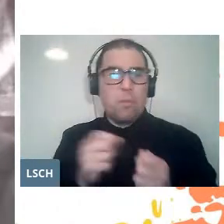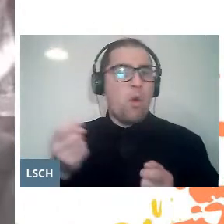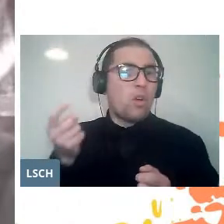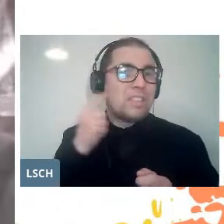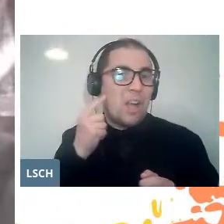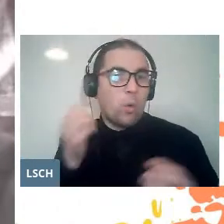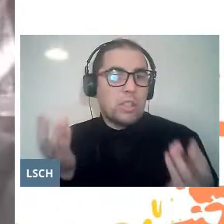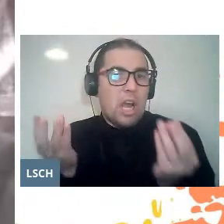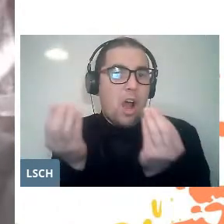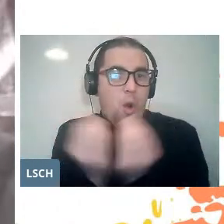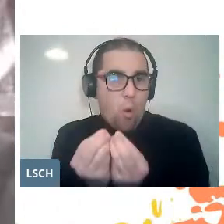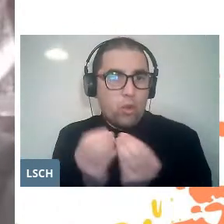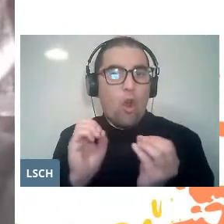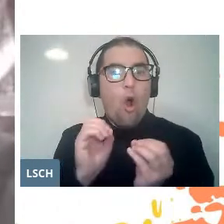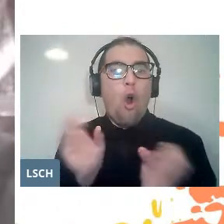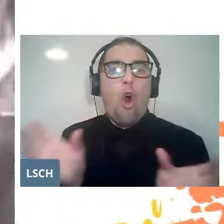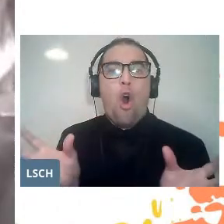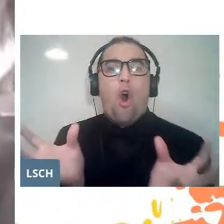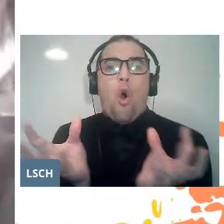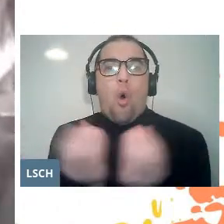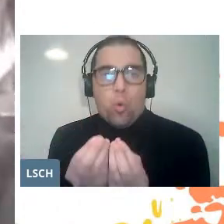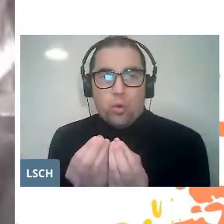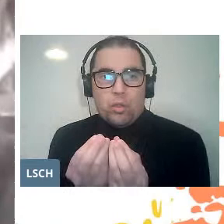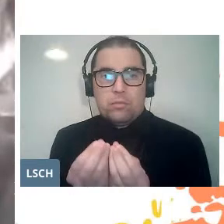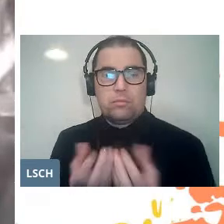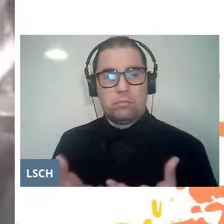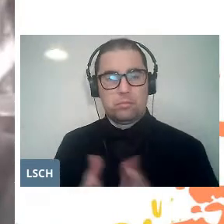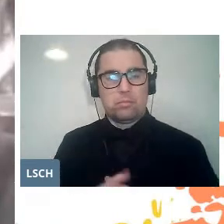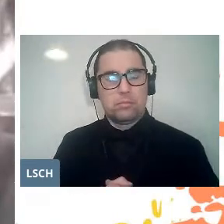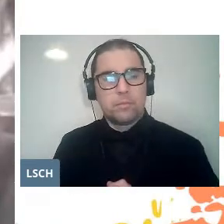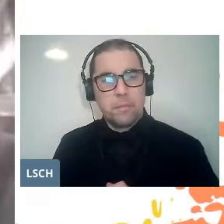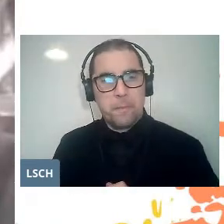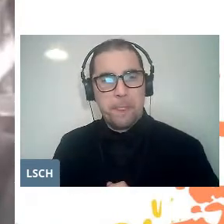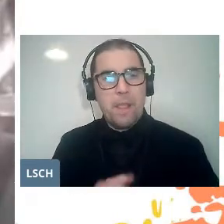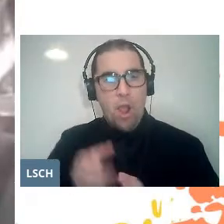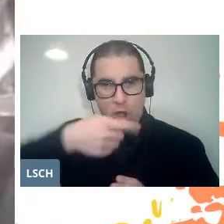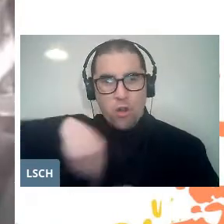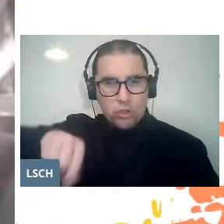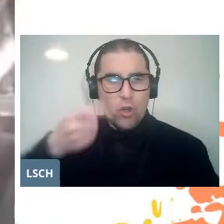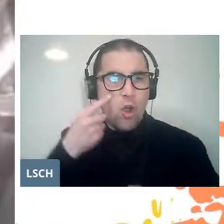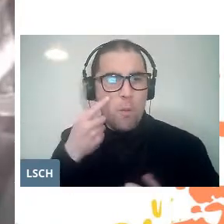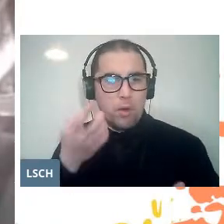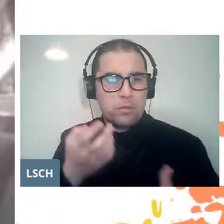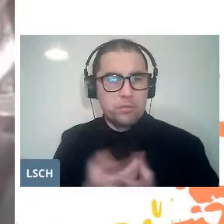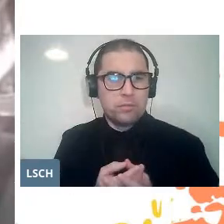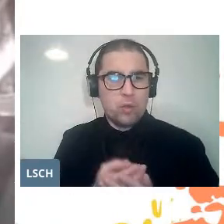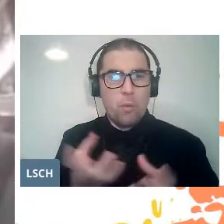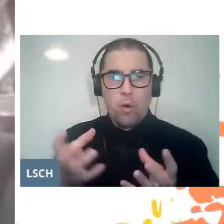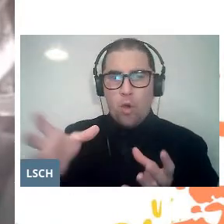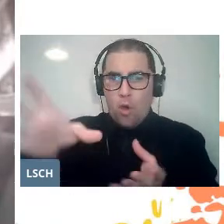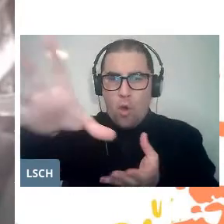or "are together". That is, we understand it as a sound concertation.